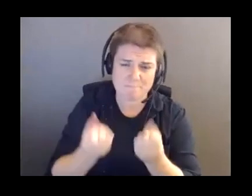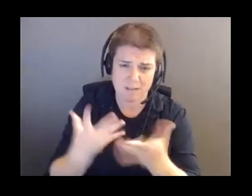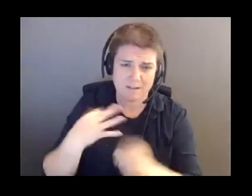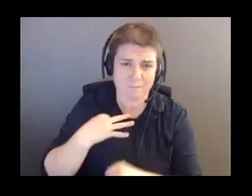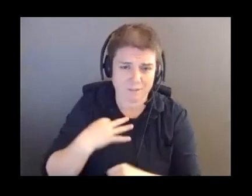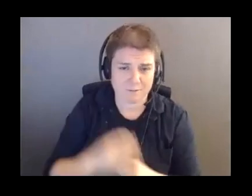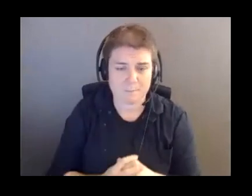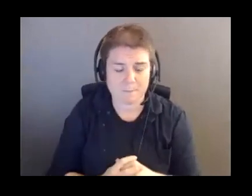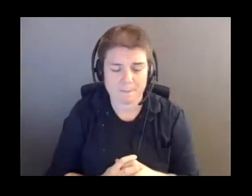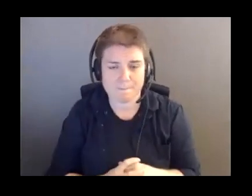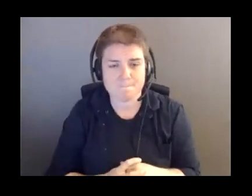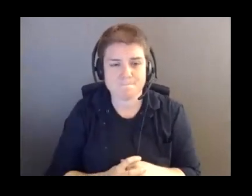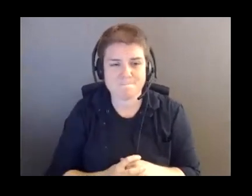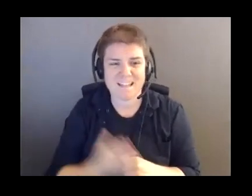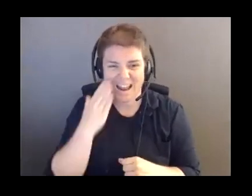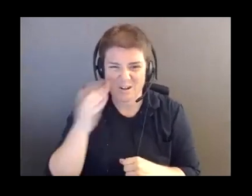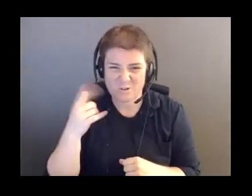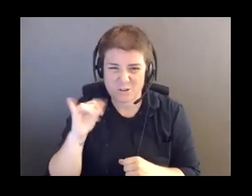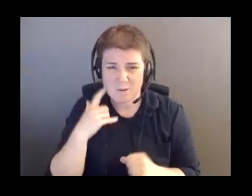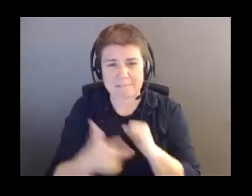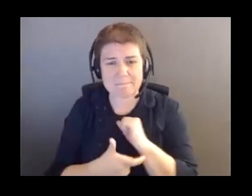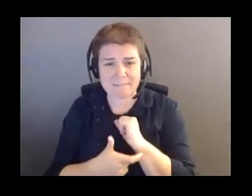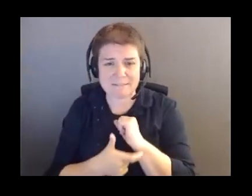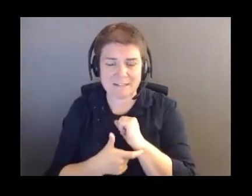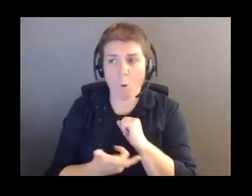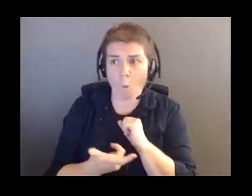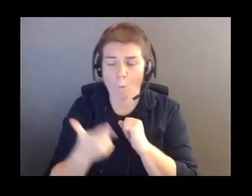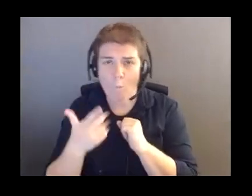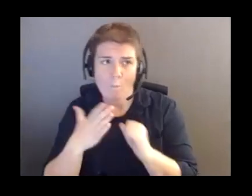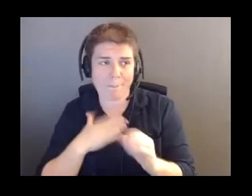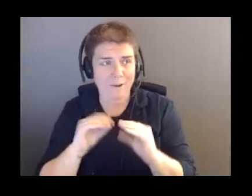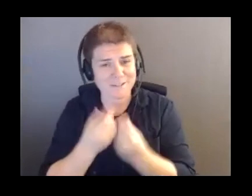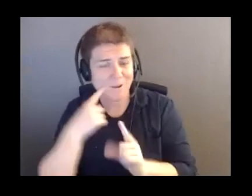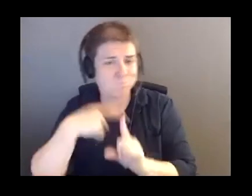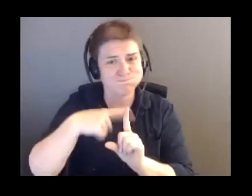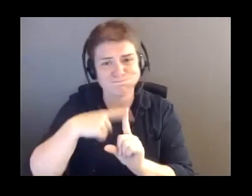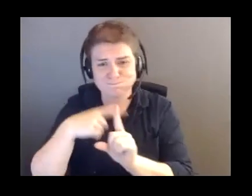be really tempting to paint a rosy picture of your organization and project but having